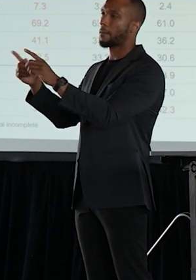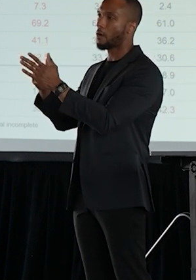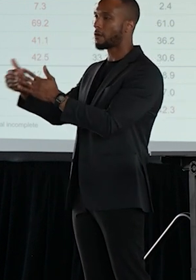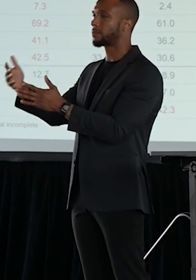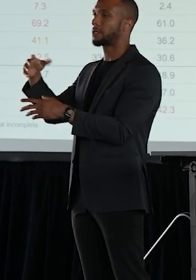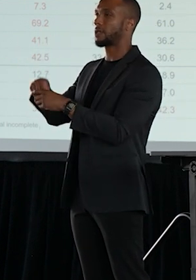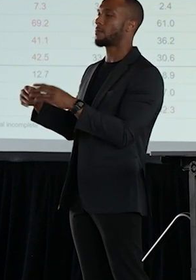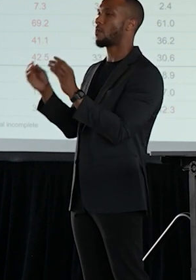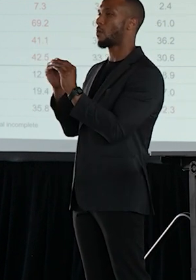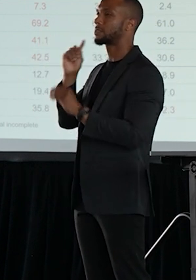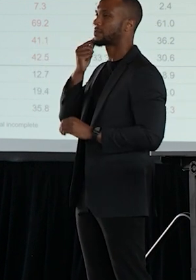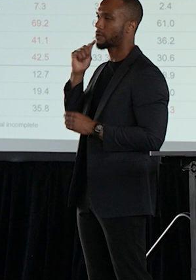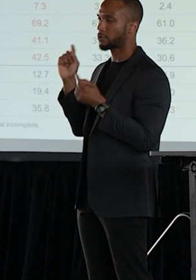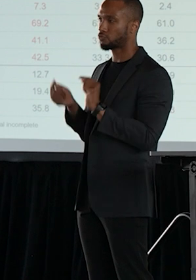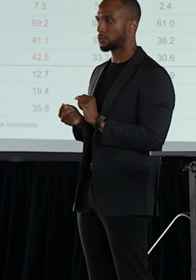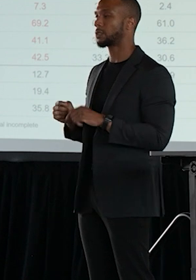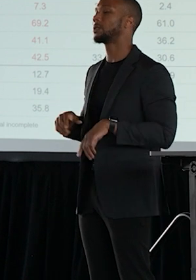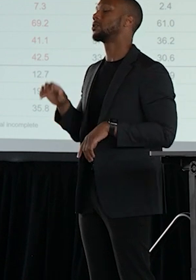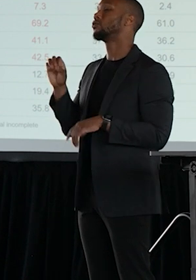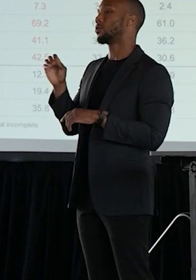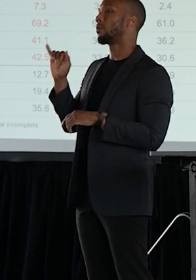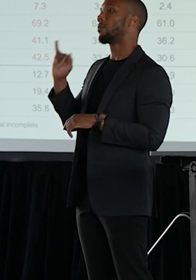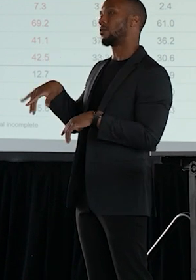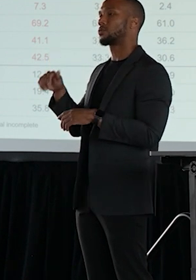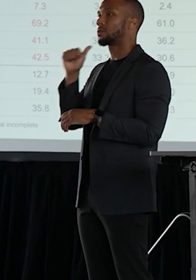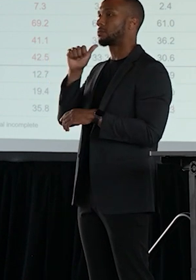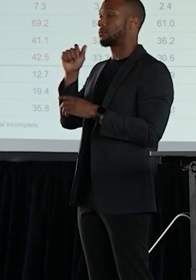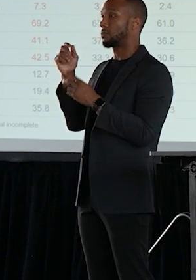most severe injury. So those are number you can kind of see how